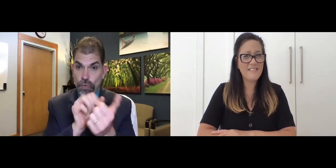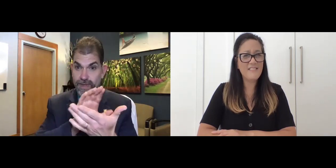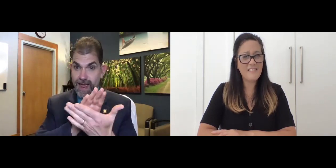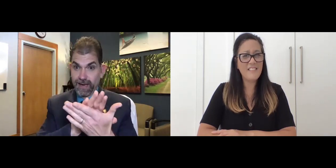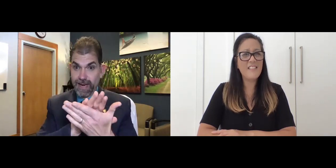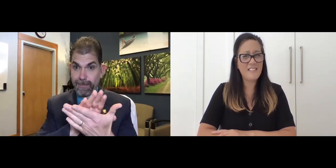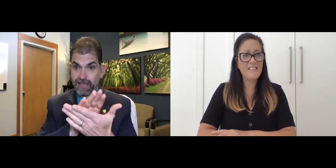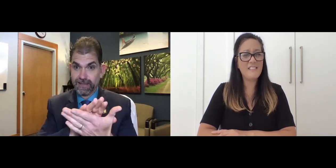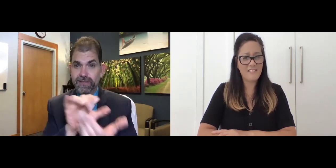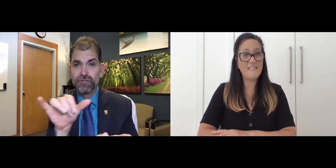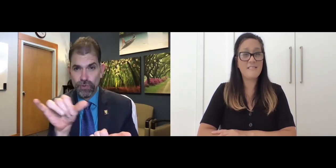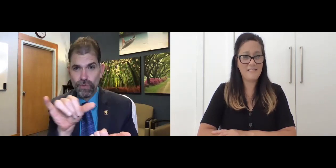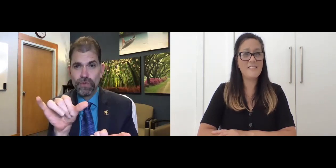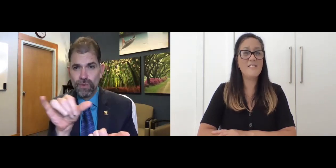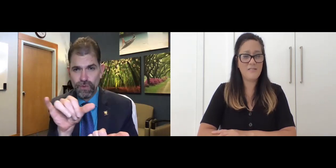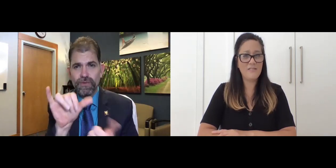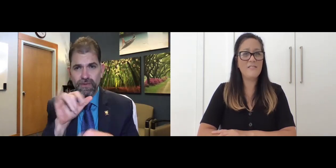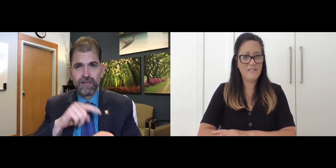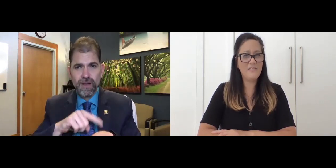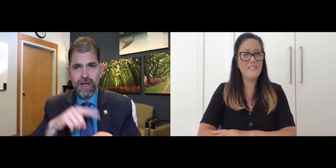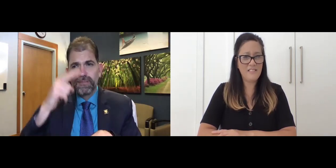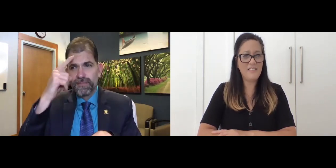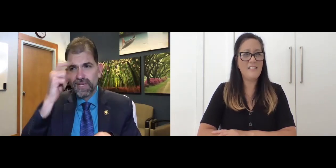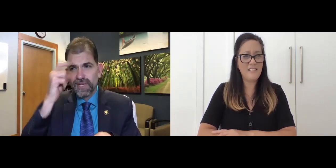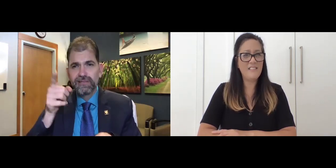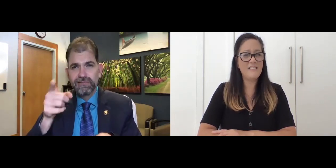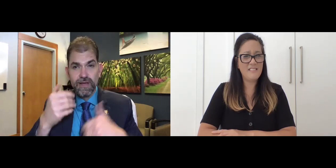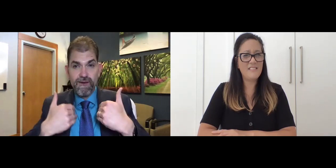and I just love the academic opportunity at Gallaudet